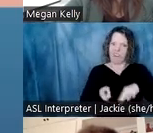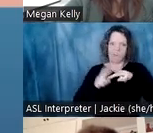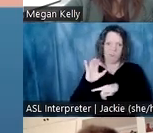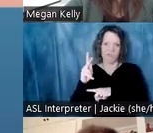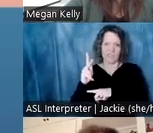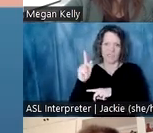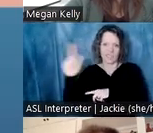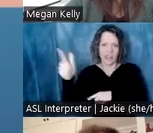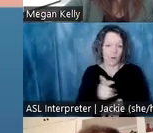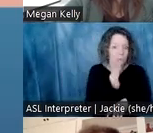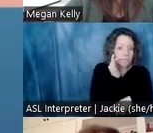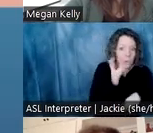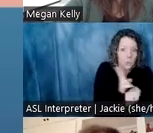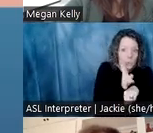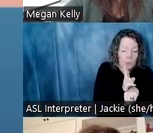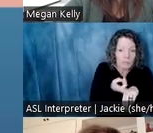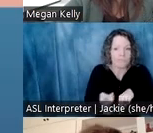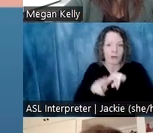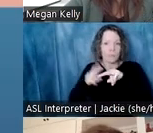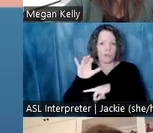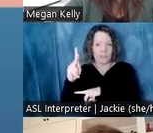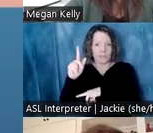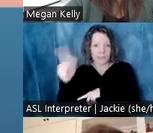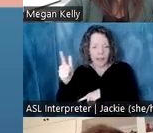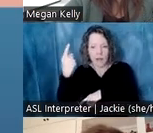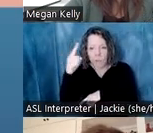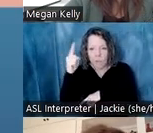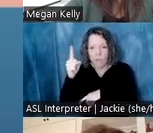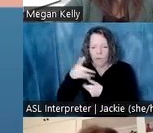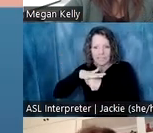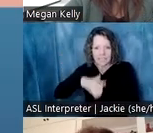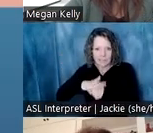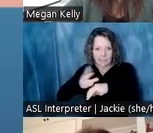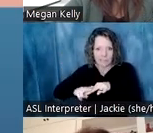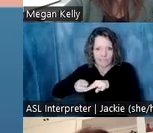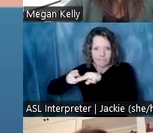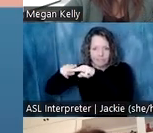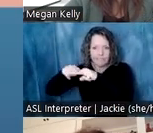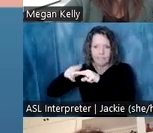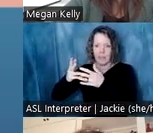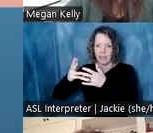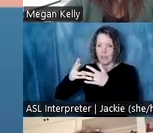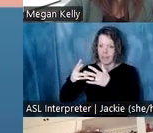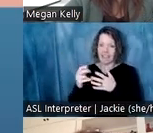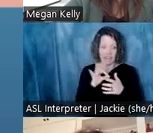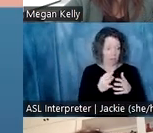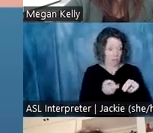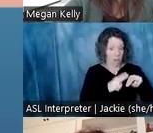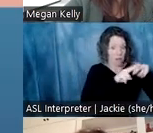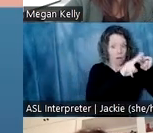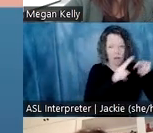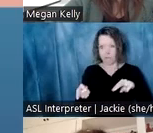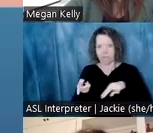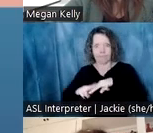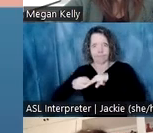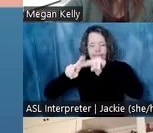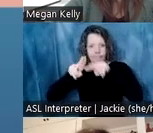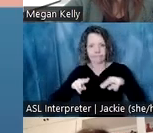and its correlates with increased distress, as we saw in a dose-dependent way, this applied